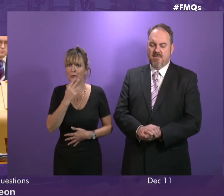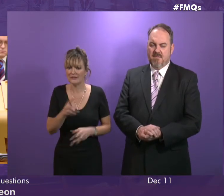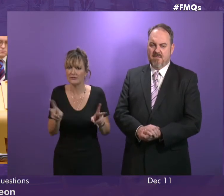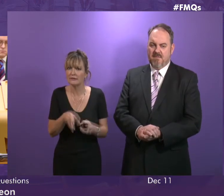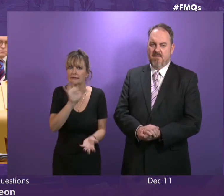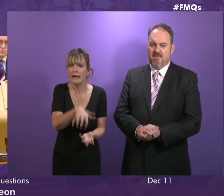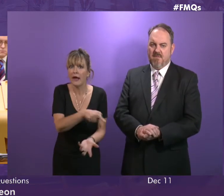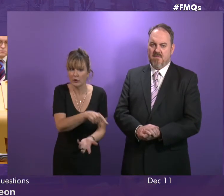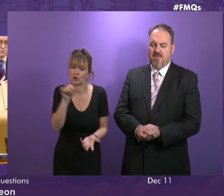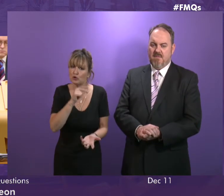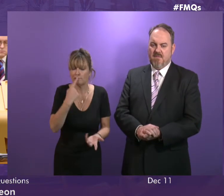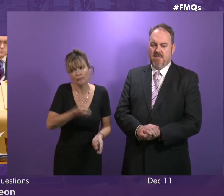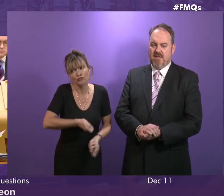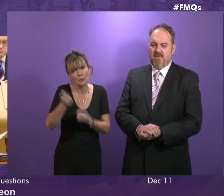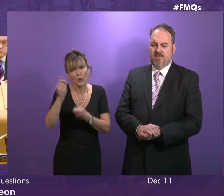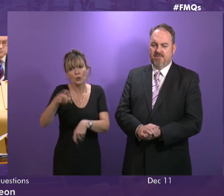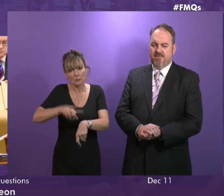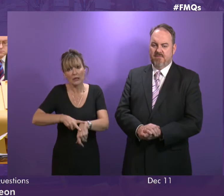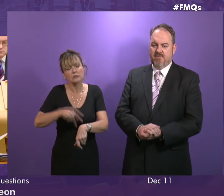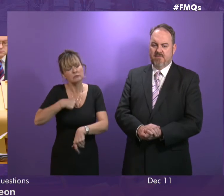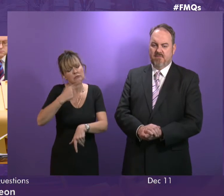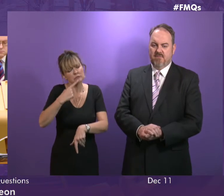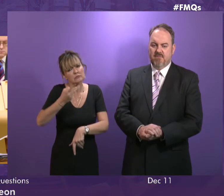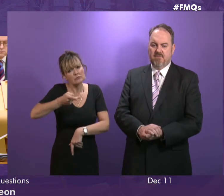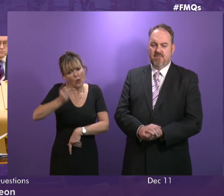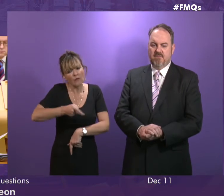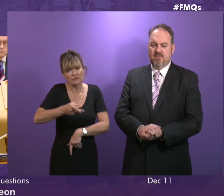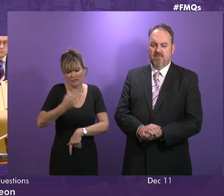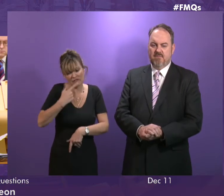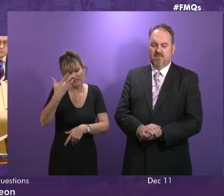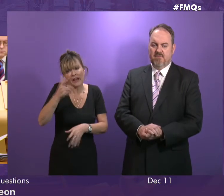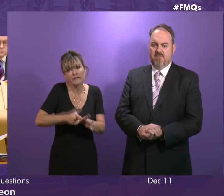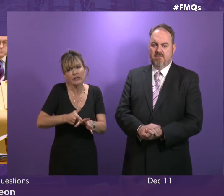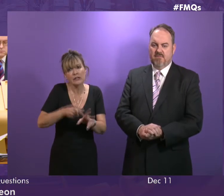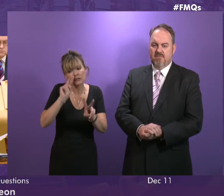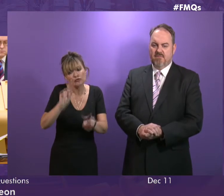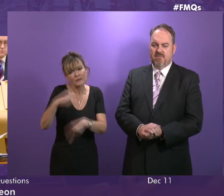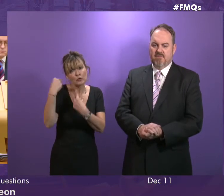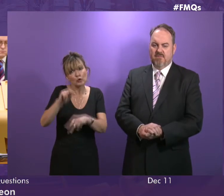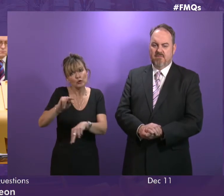We keep snaring under review; it is reviewed every five years under the Wildlife and Countryside